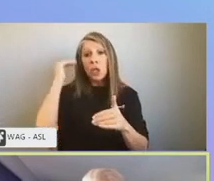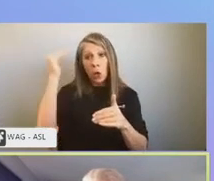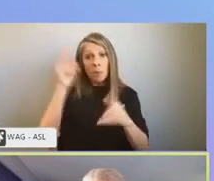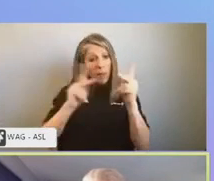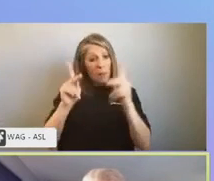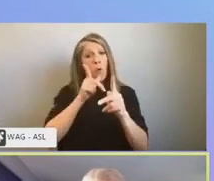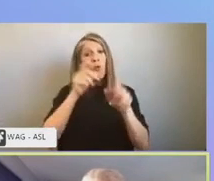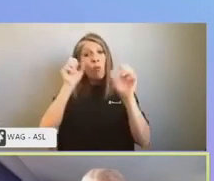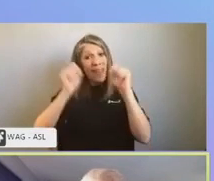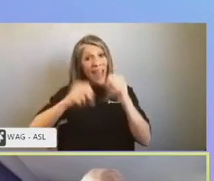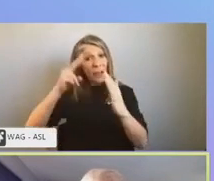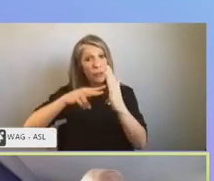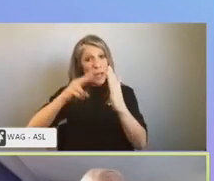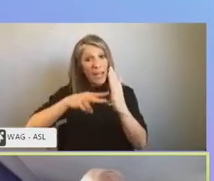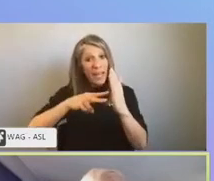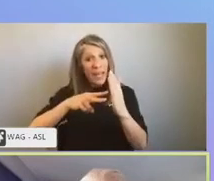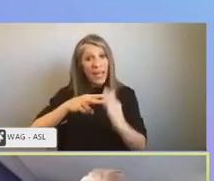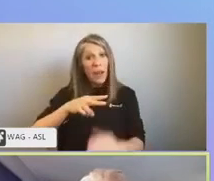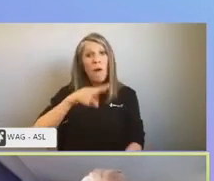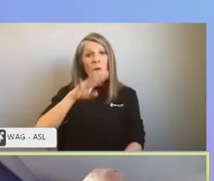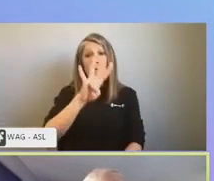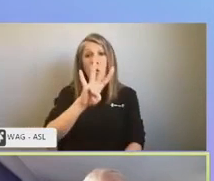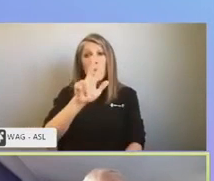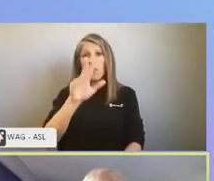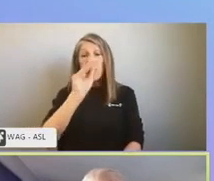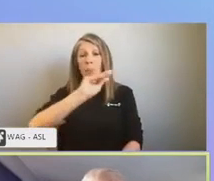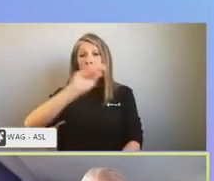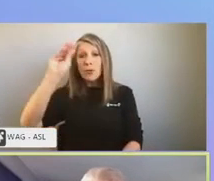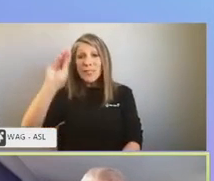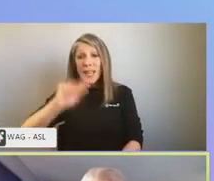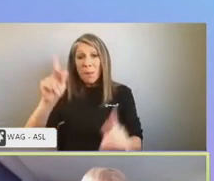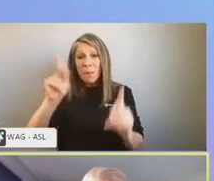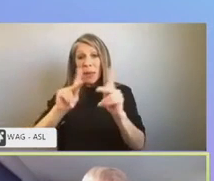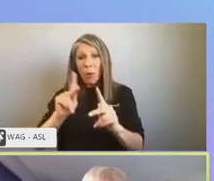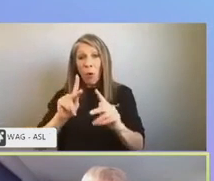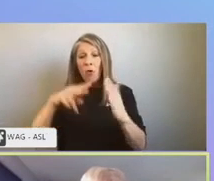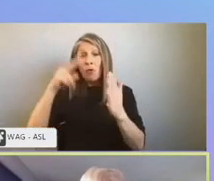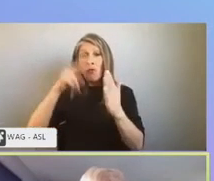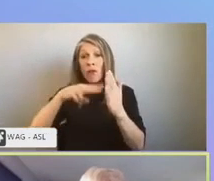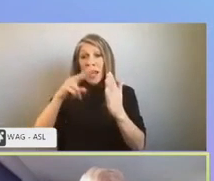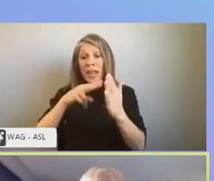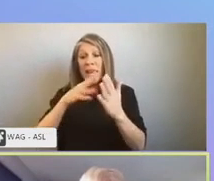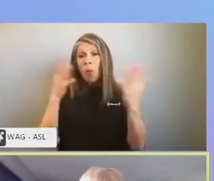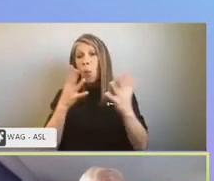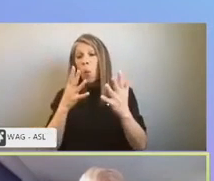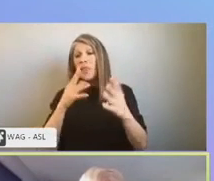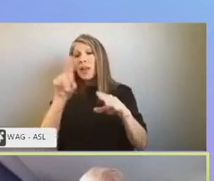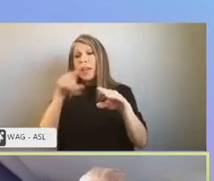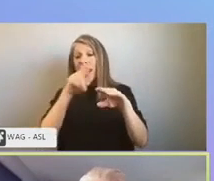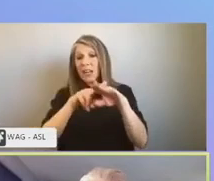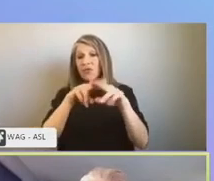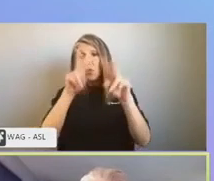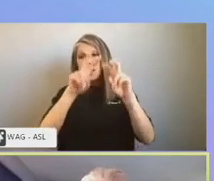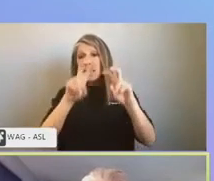the last two, which is that 93 million literate adults, people who can read, that's